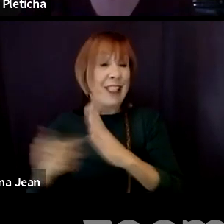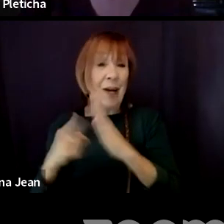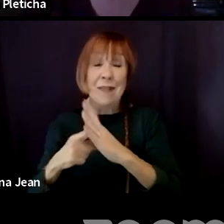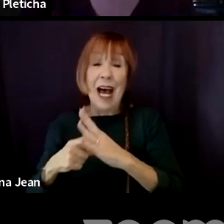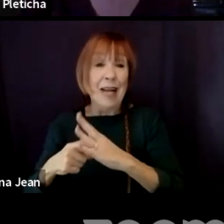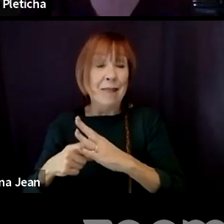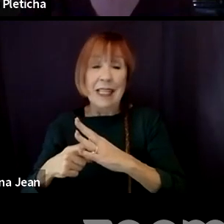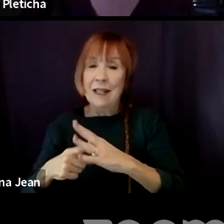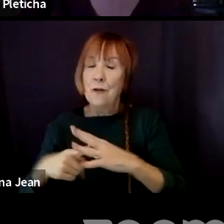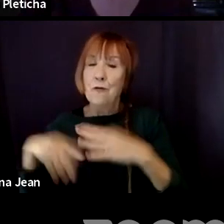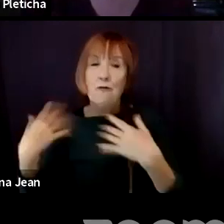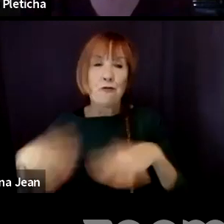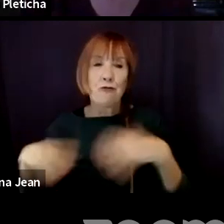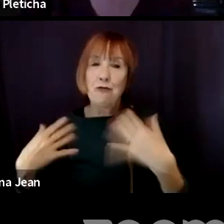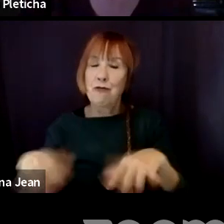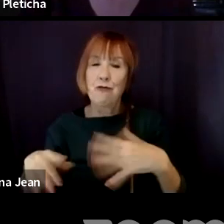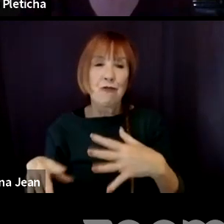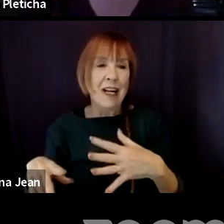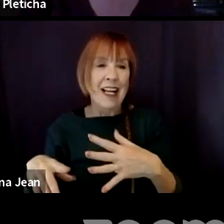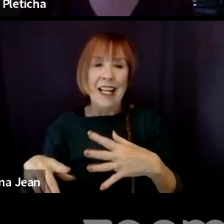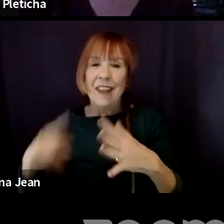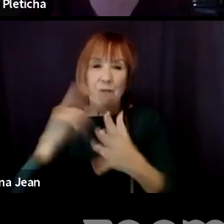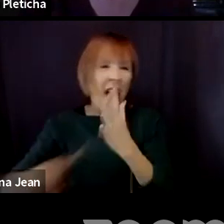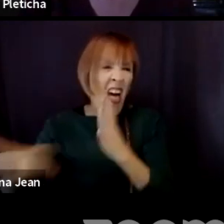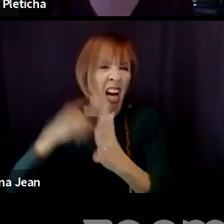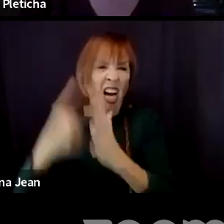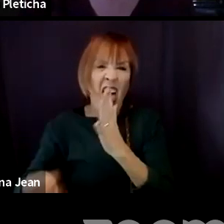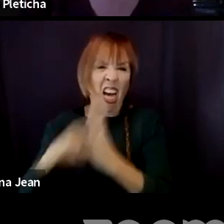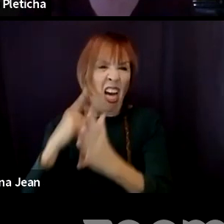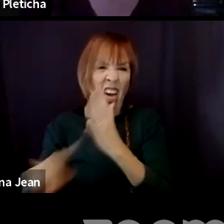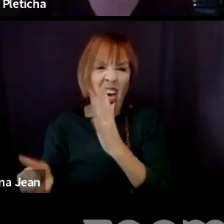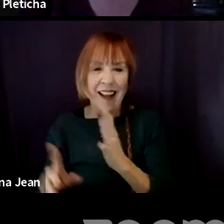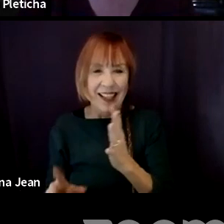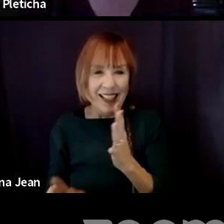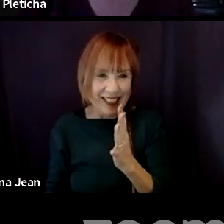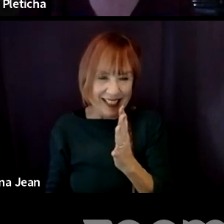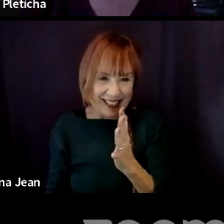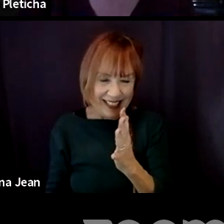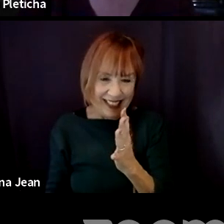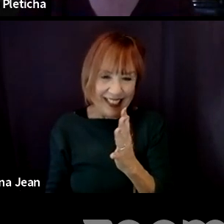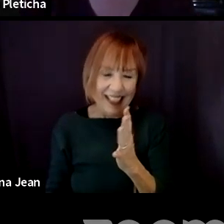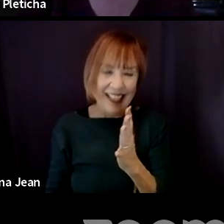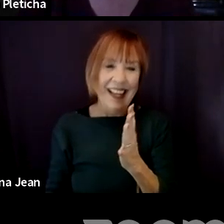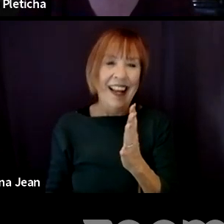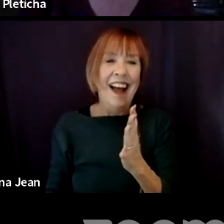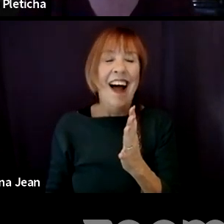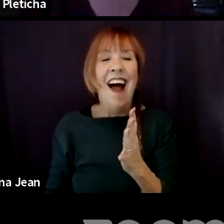what the producer saying, you might even think that the studio is gonna hate what the producers are say.